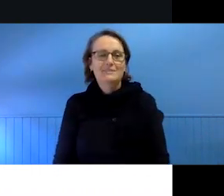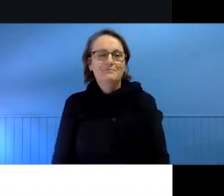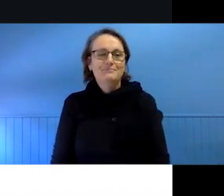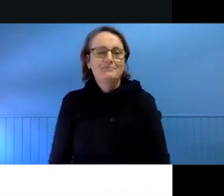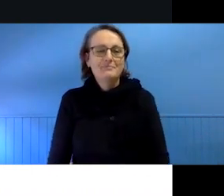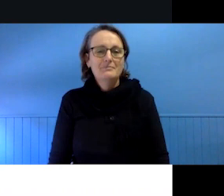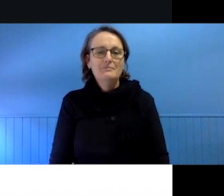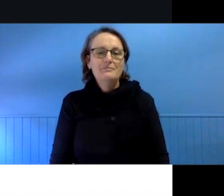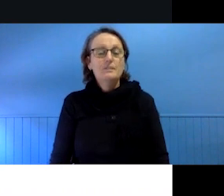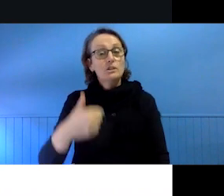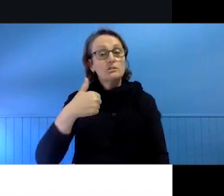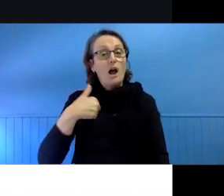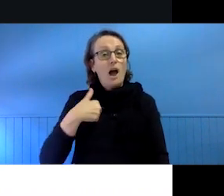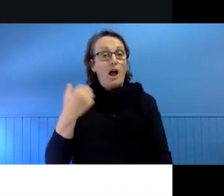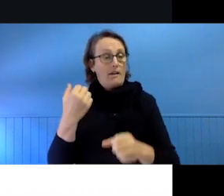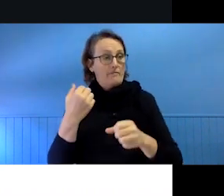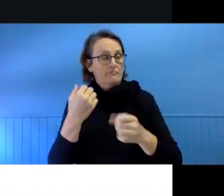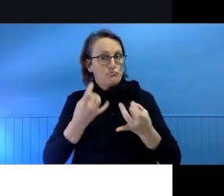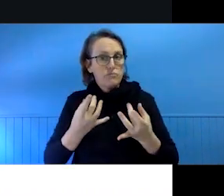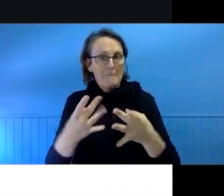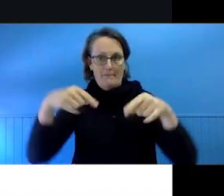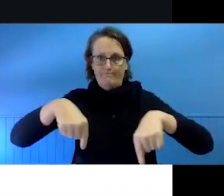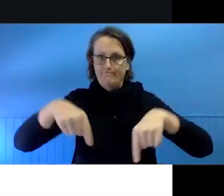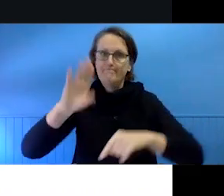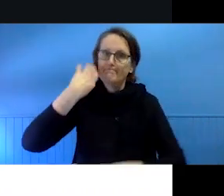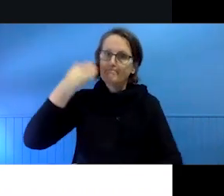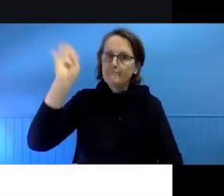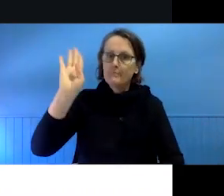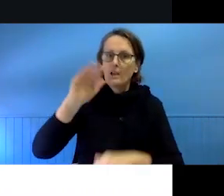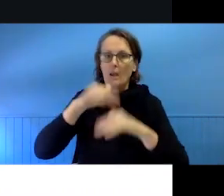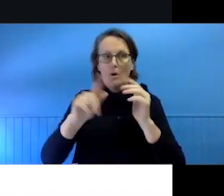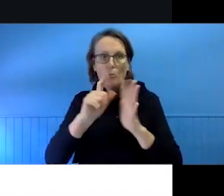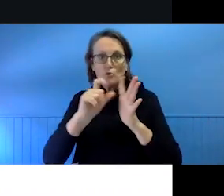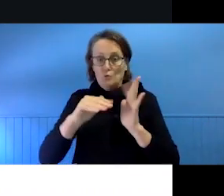I have designed this presentation as a what to do from here and now.